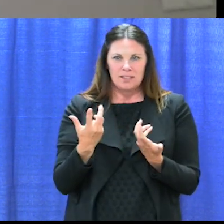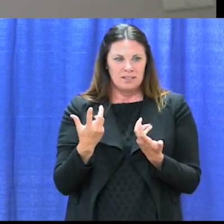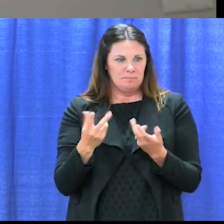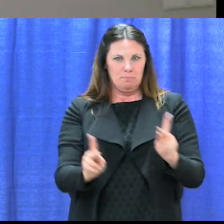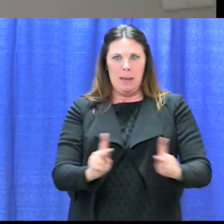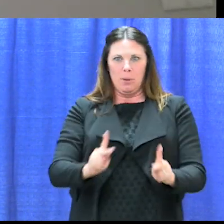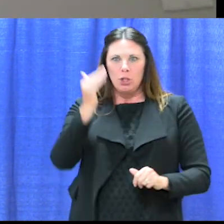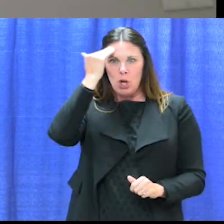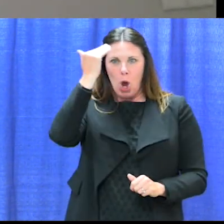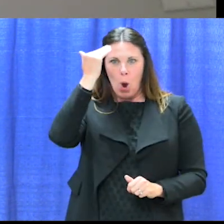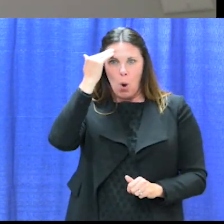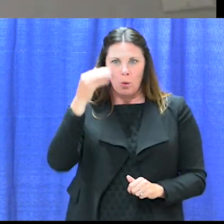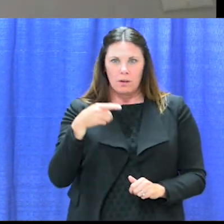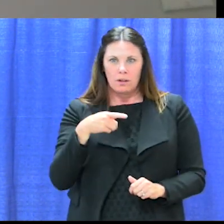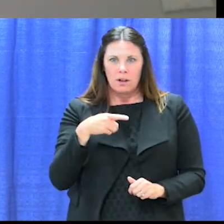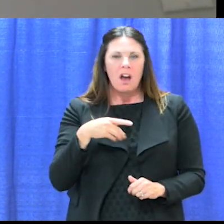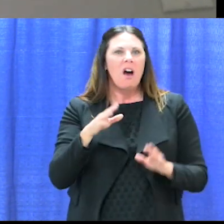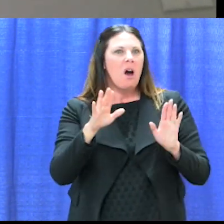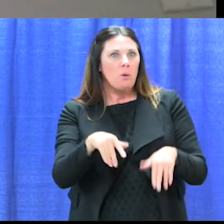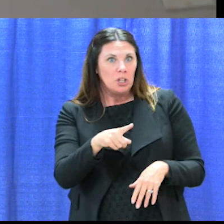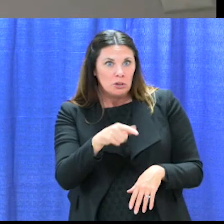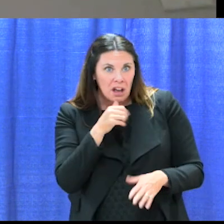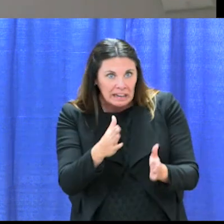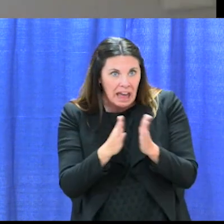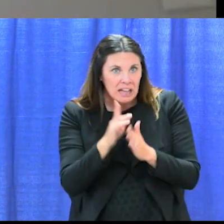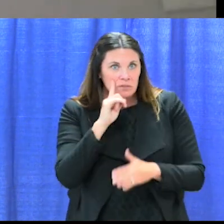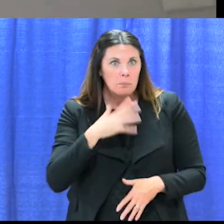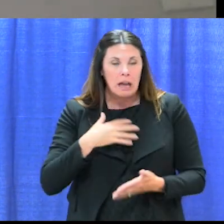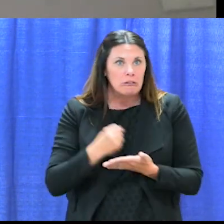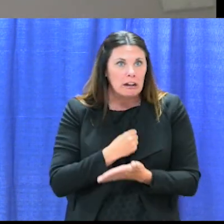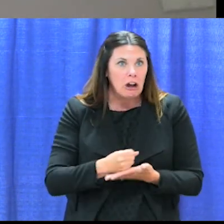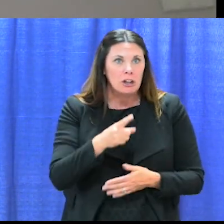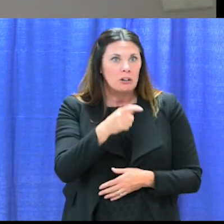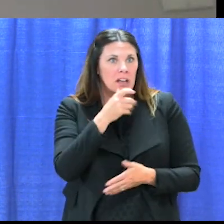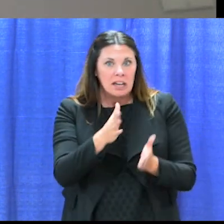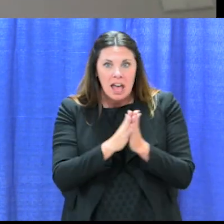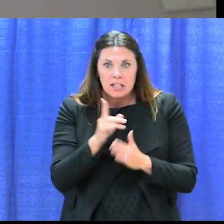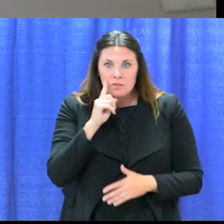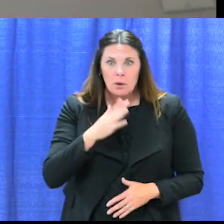That you're not going to ask for their credit or stringent guidelines to become part of